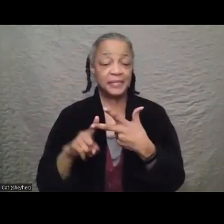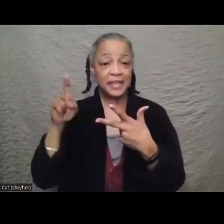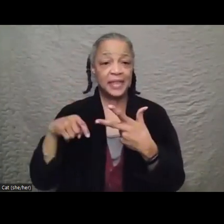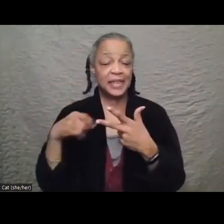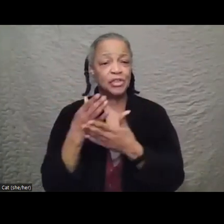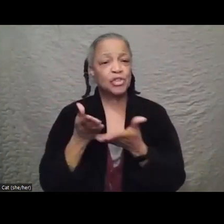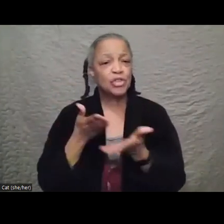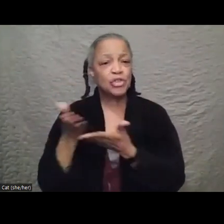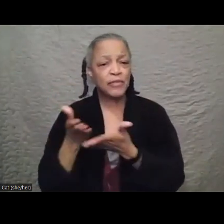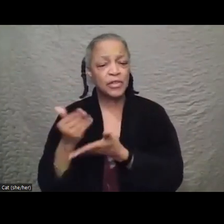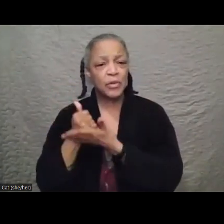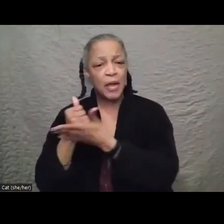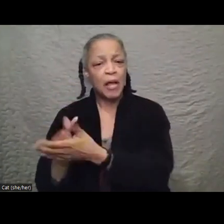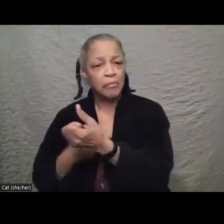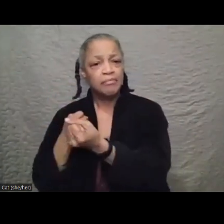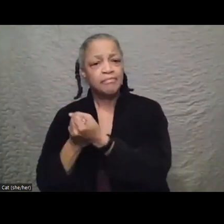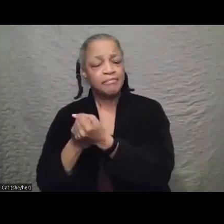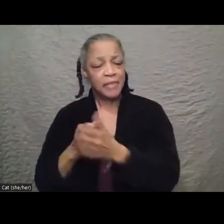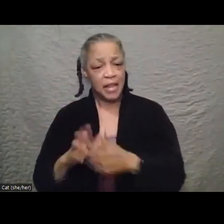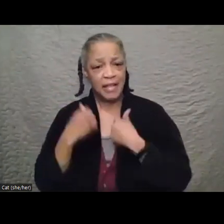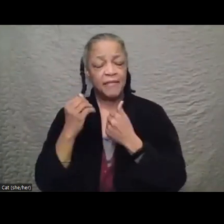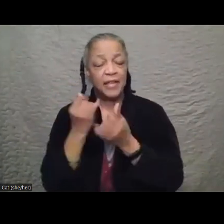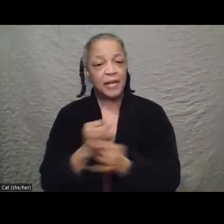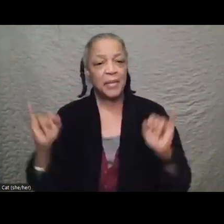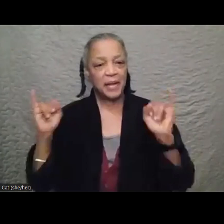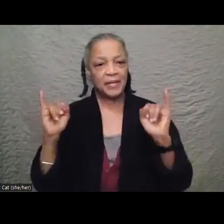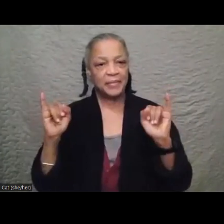to help them to remain living independently.